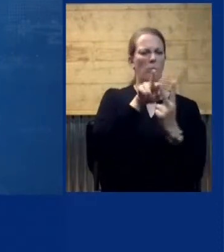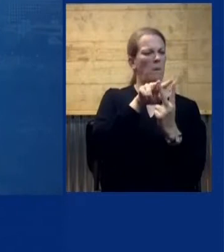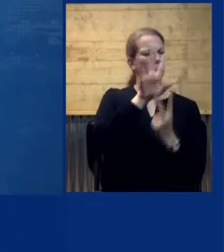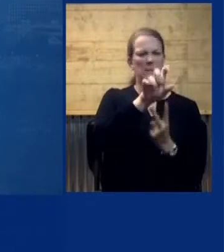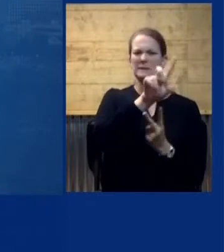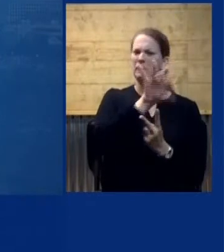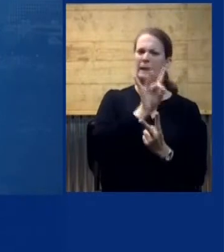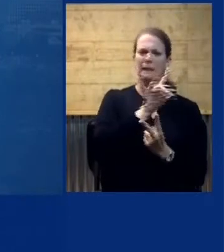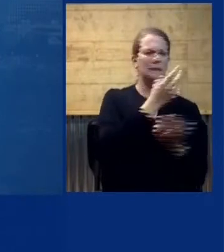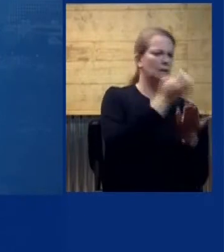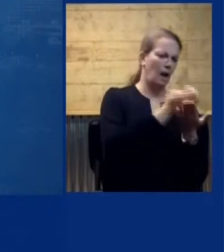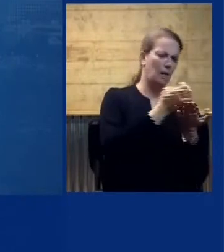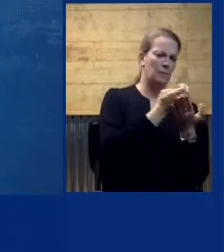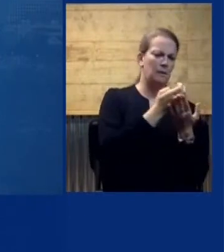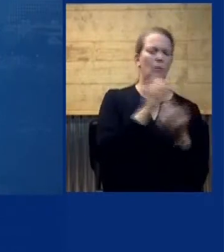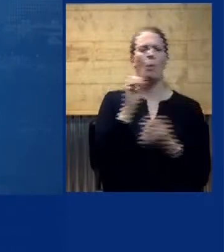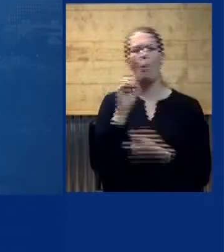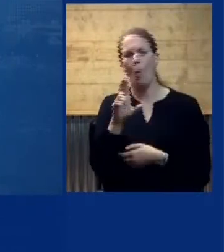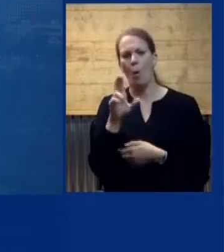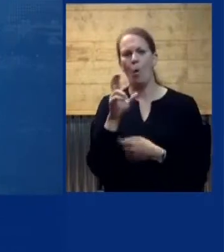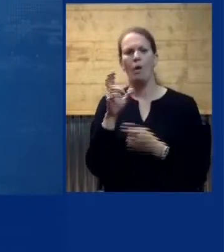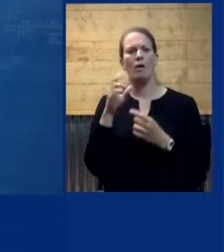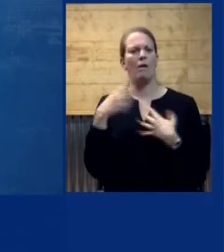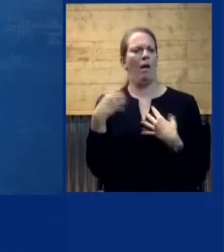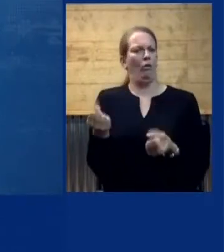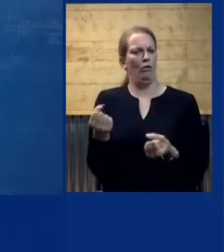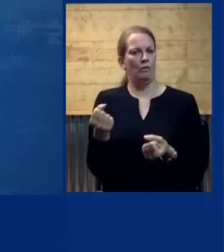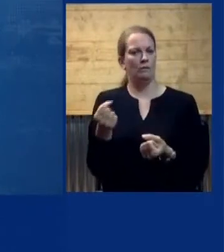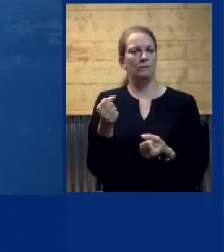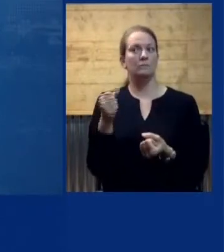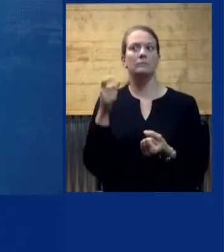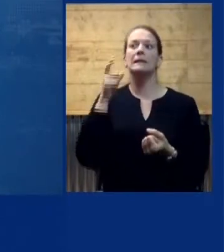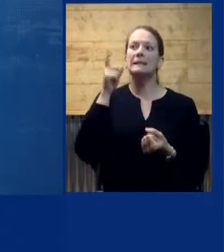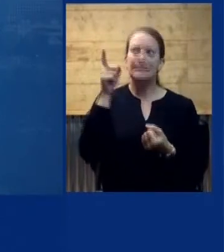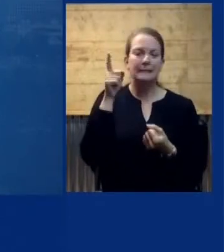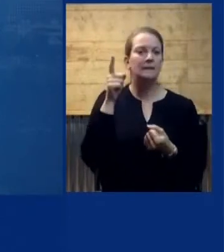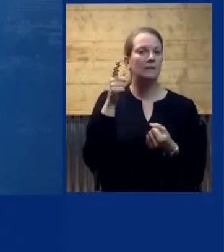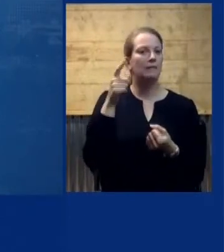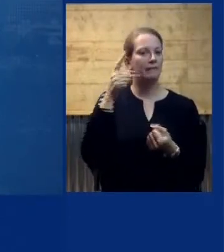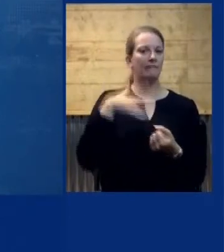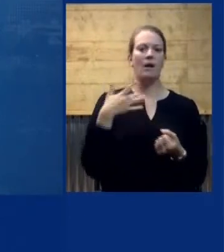THAT IT IS IN. ON THE ECONOMY HE SAID IT IS A